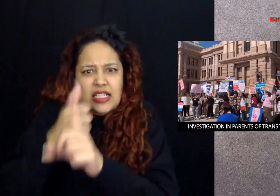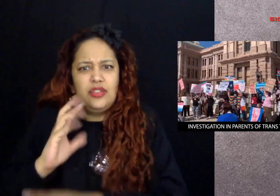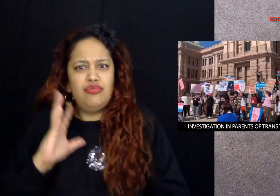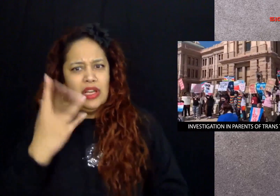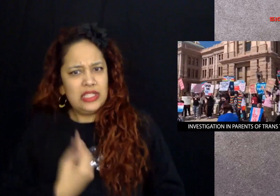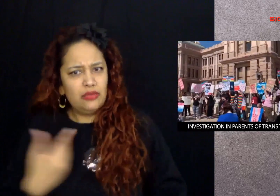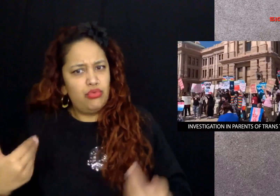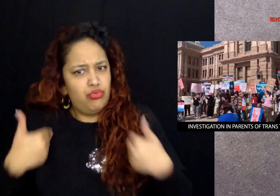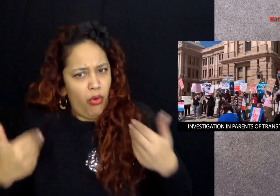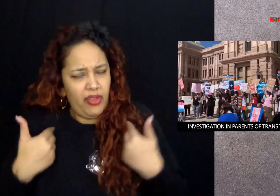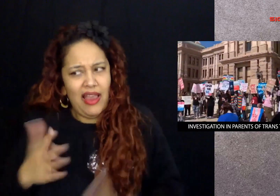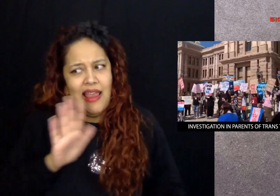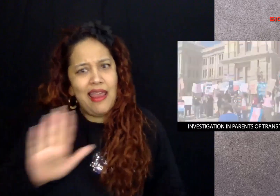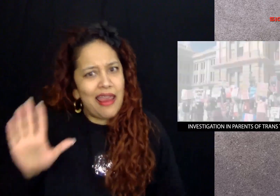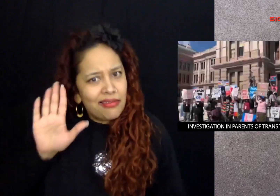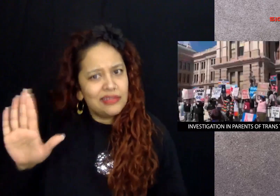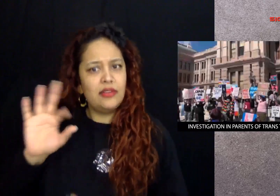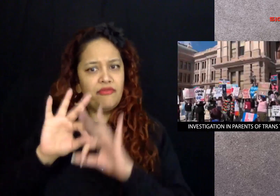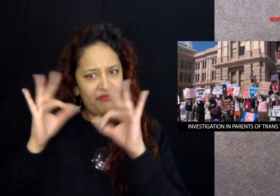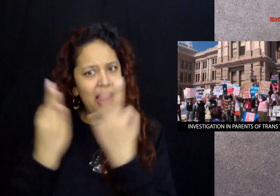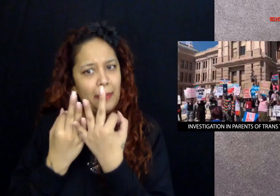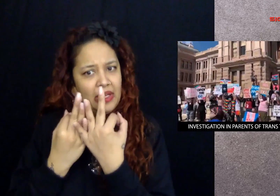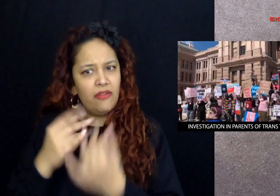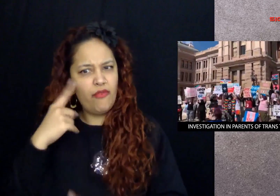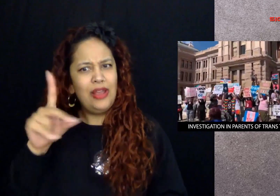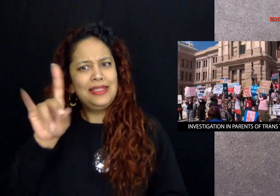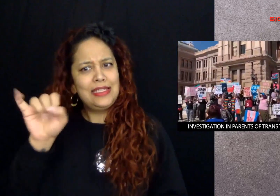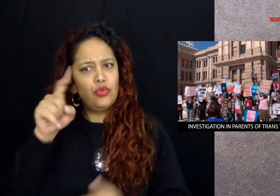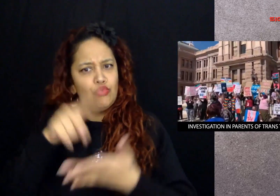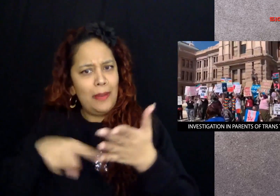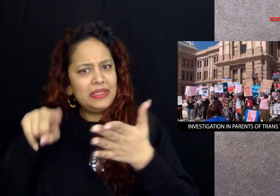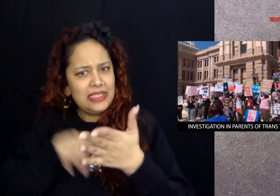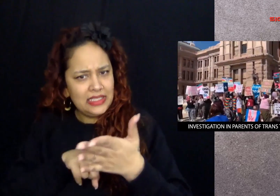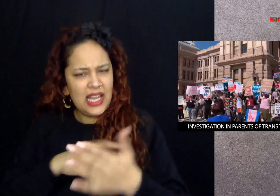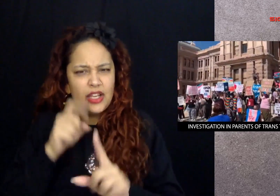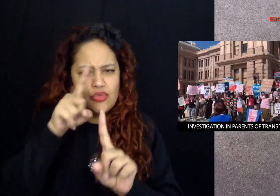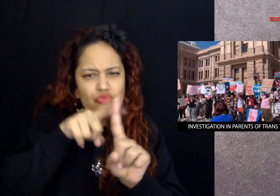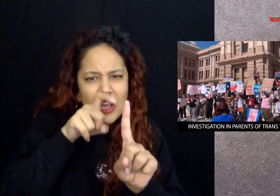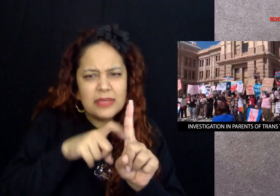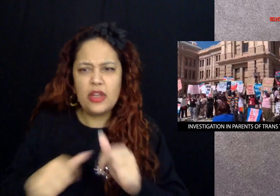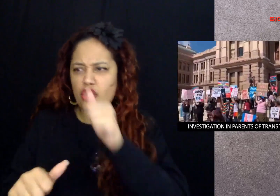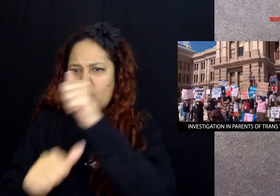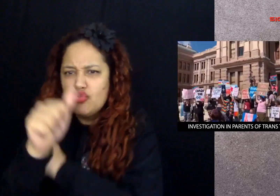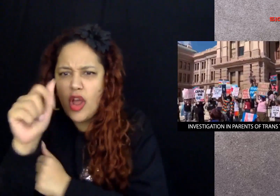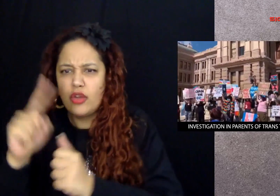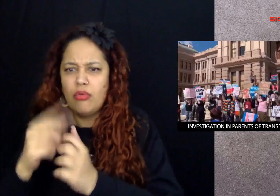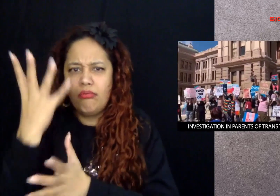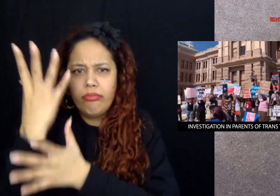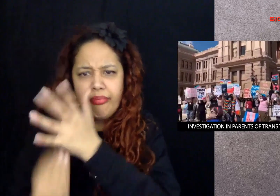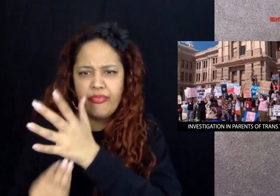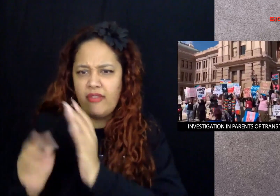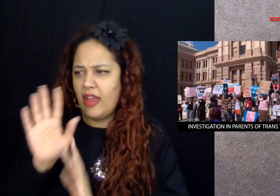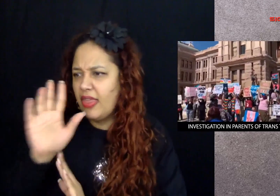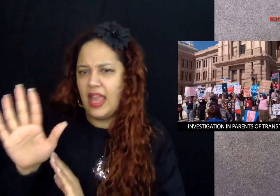the lawsuit alleges the order causes emotional distress and singles out transgender youth and their families